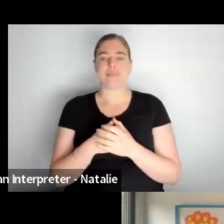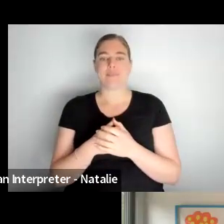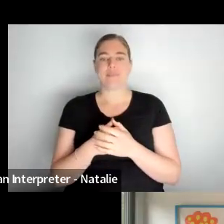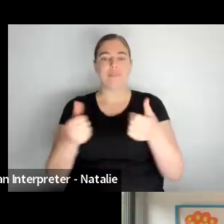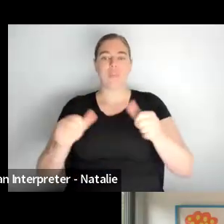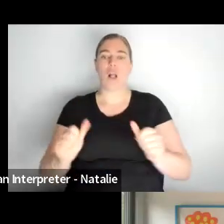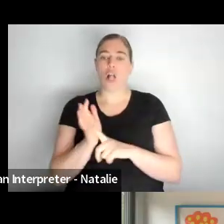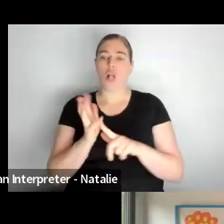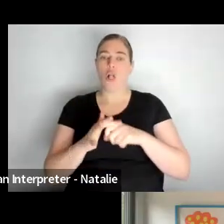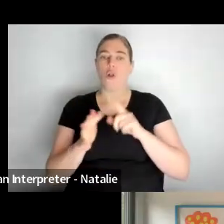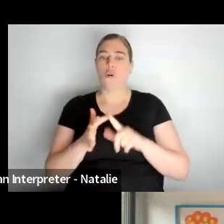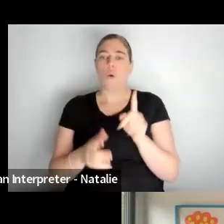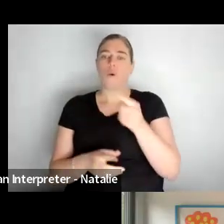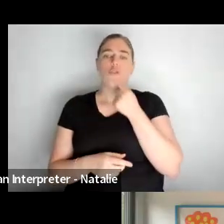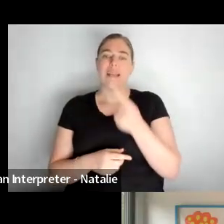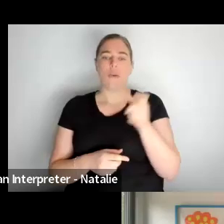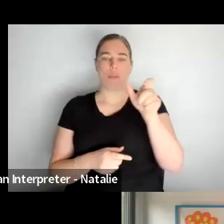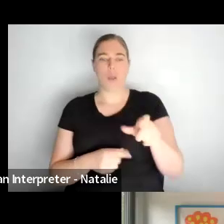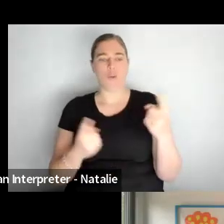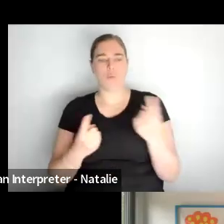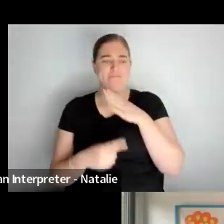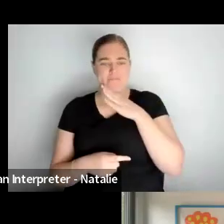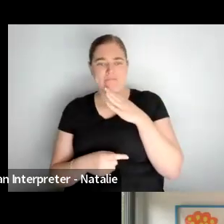what would you say to someone who is a bit worried about whether they have the right